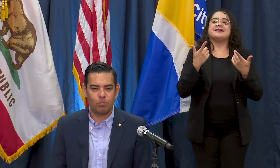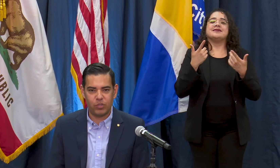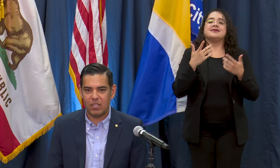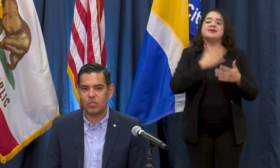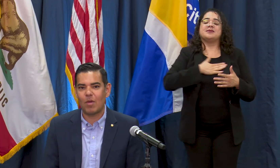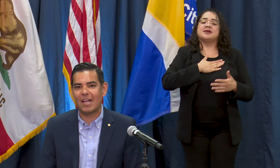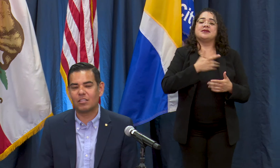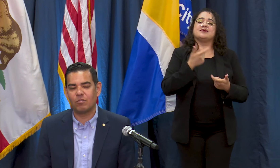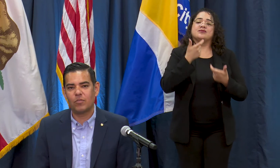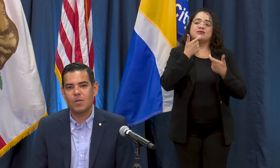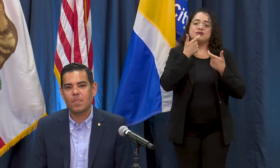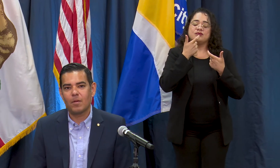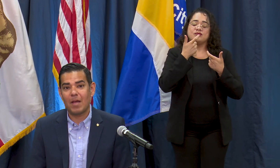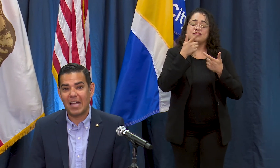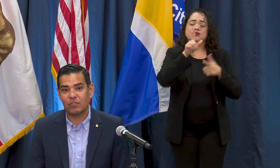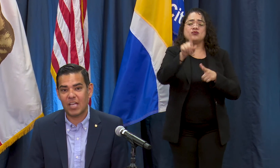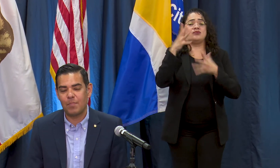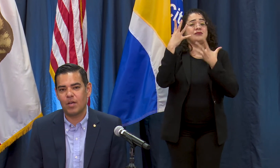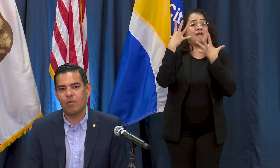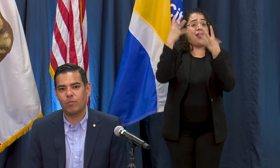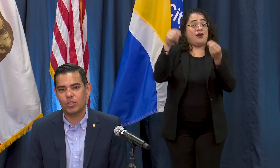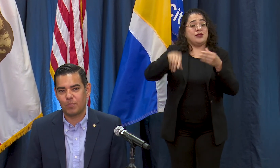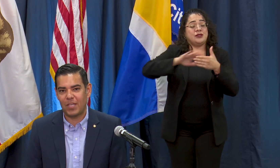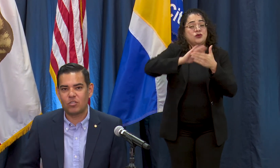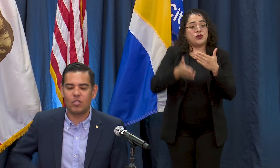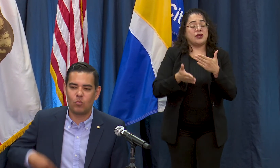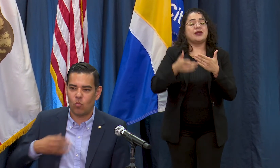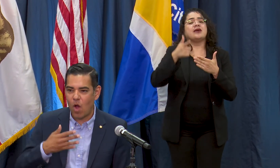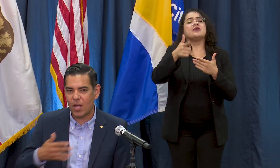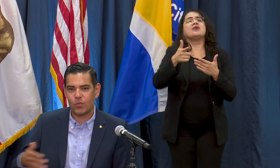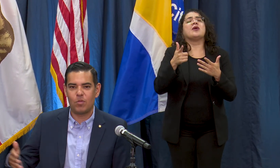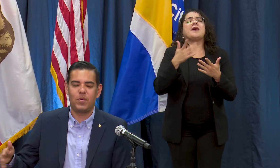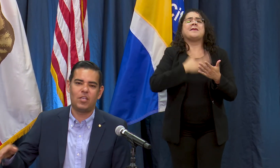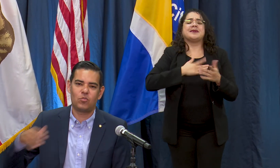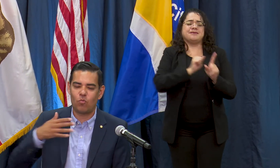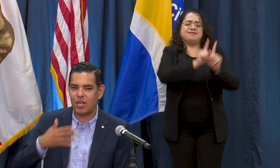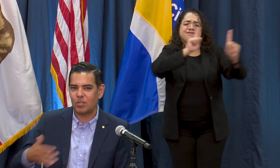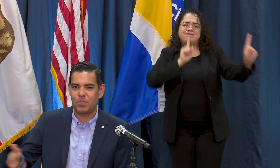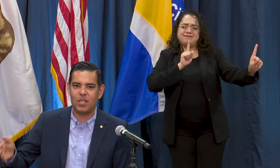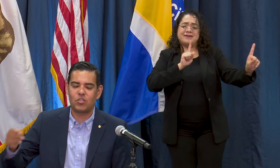recreate just please do active type of participation. Walk through the beach, run at the beach,